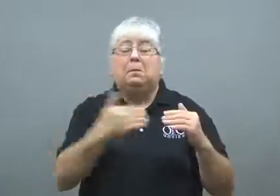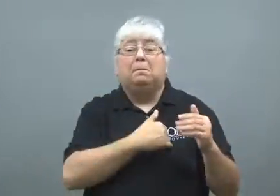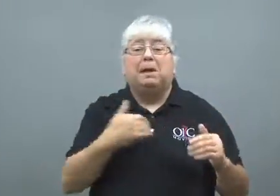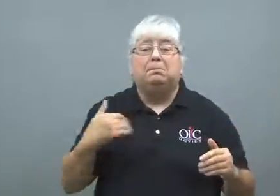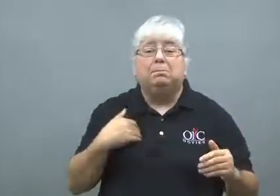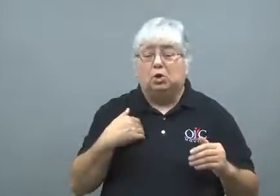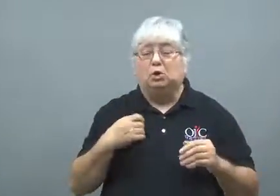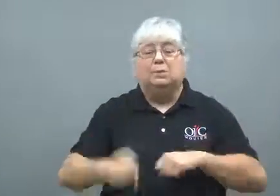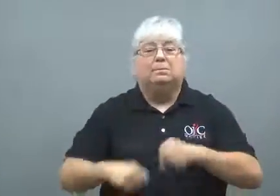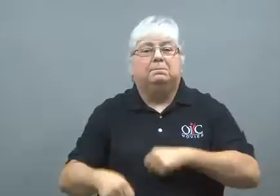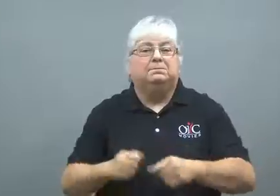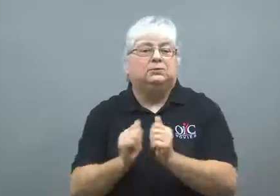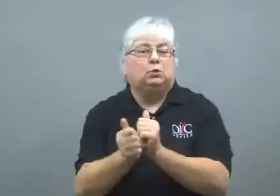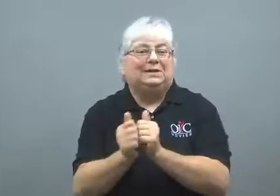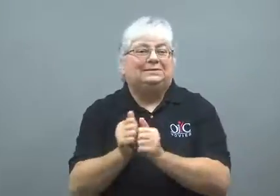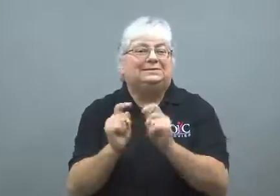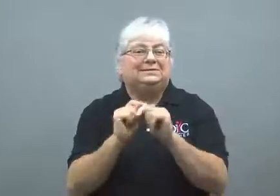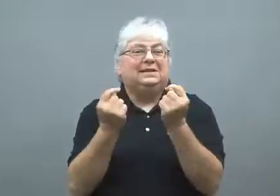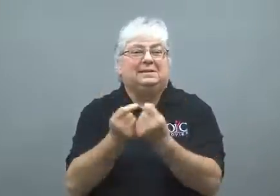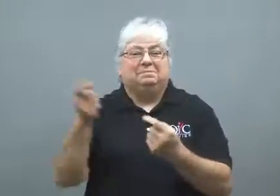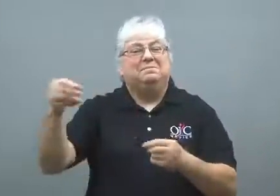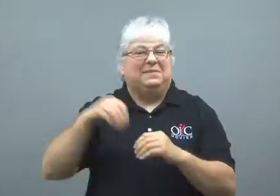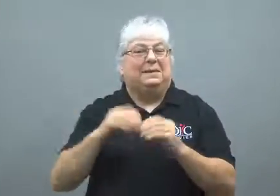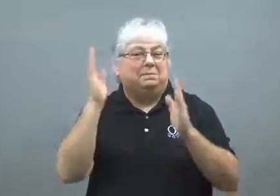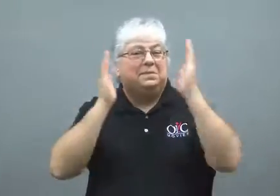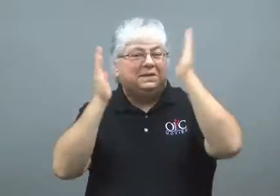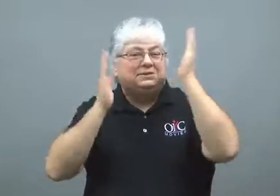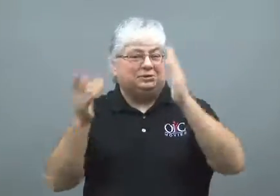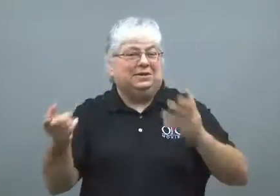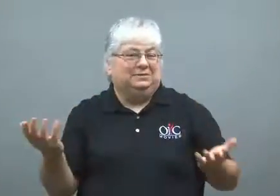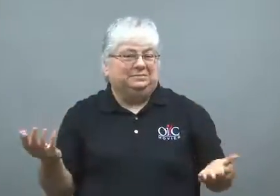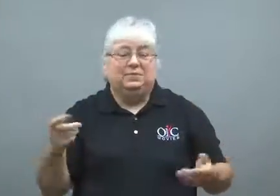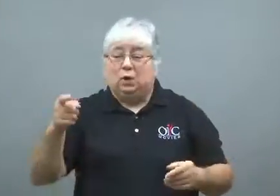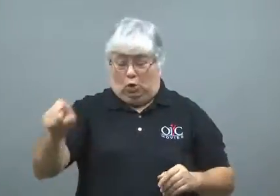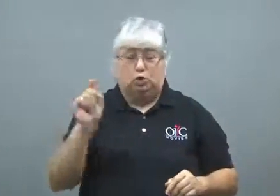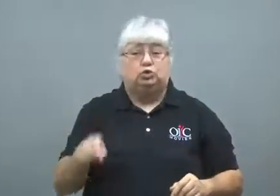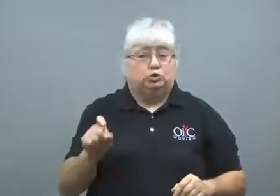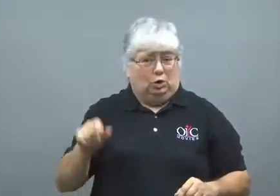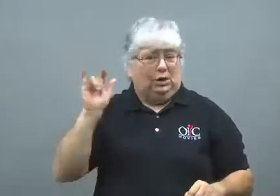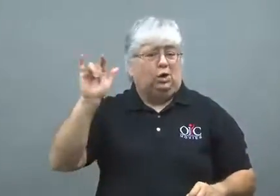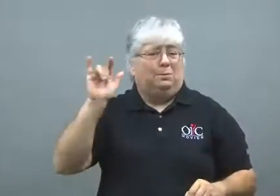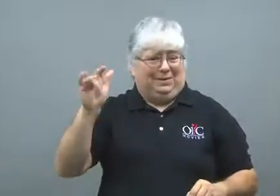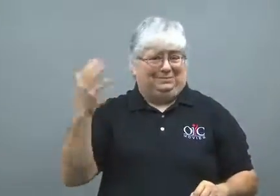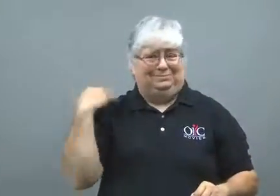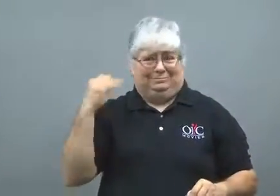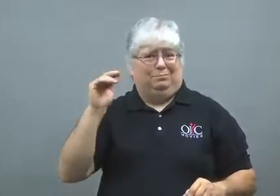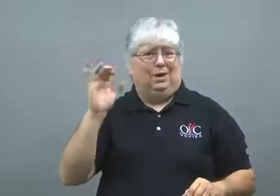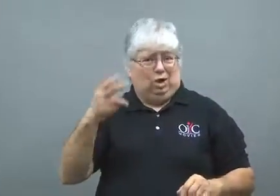He's a member of a bike racing team in Malaysia.